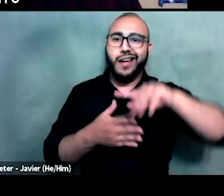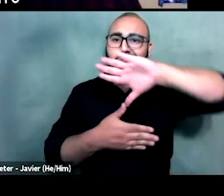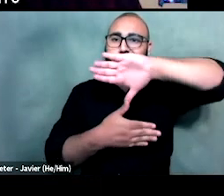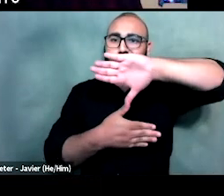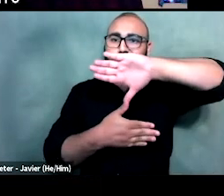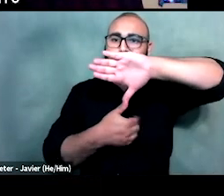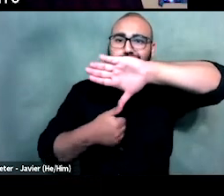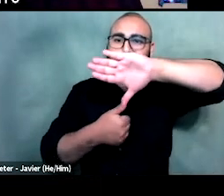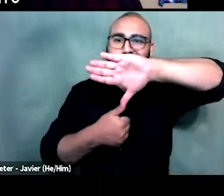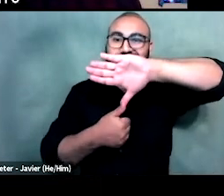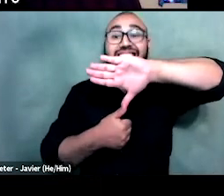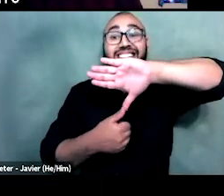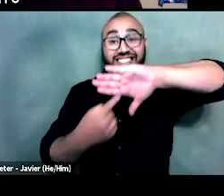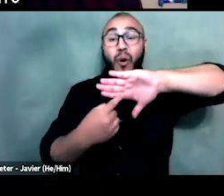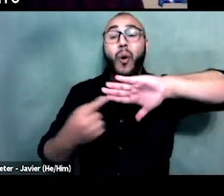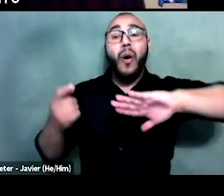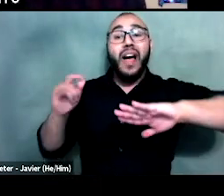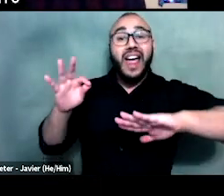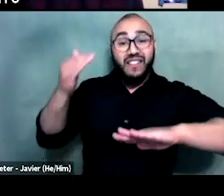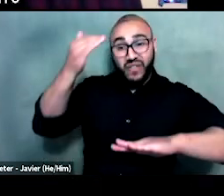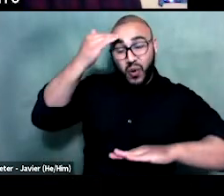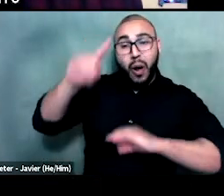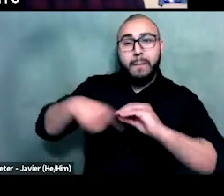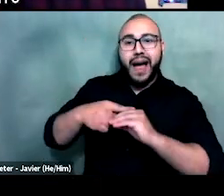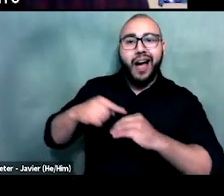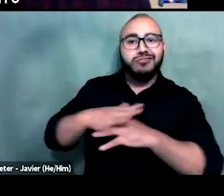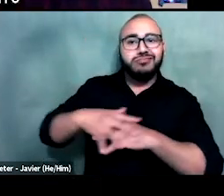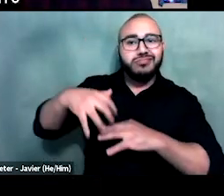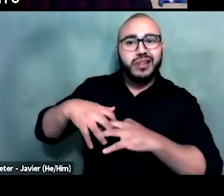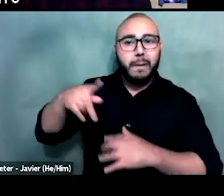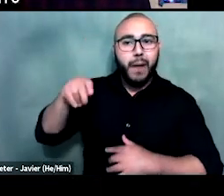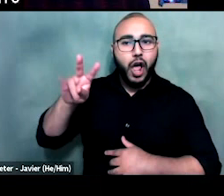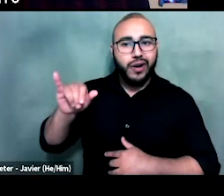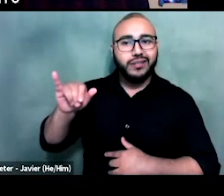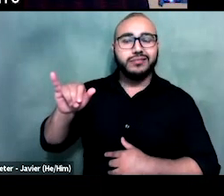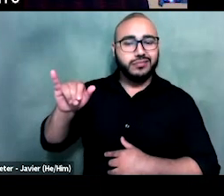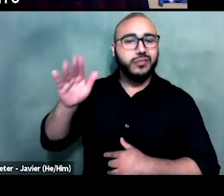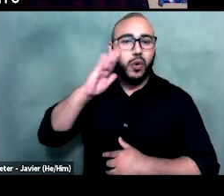pottery, Native Americans, you know about Maria Martinez. Her husband was a potter as